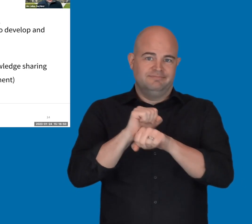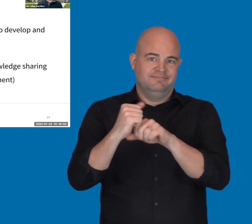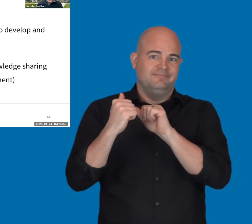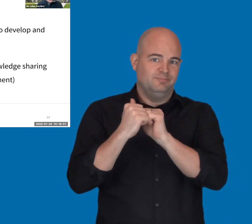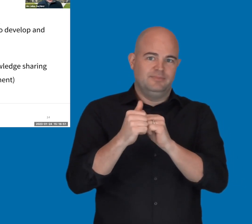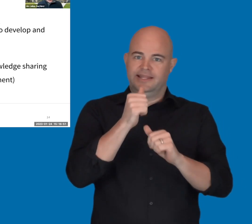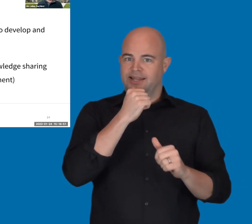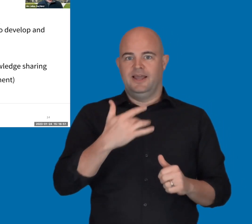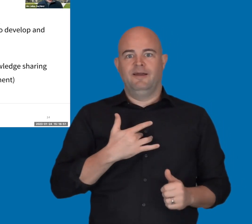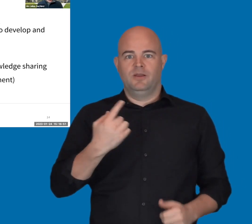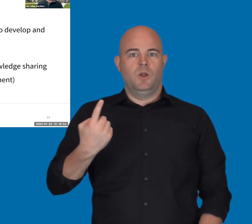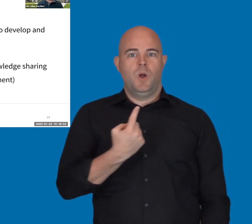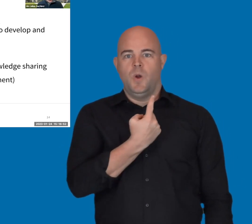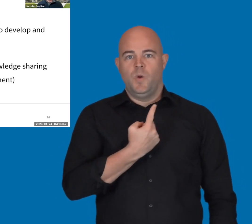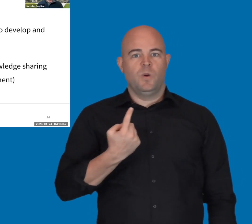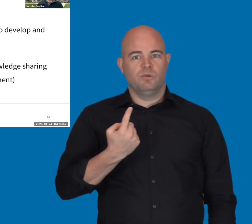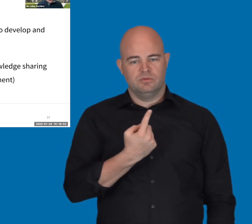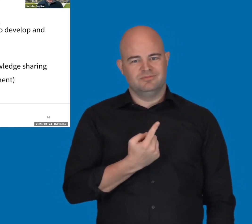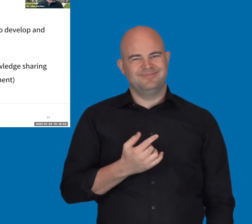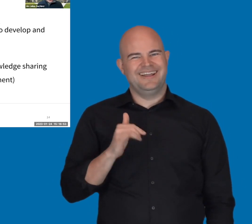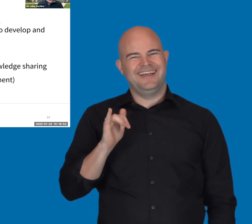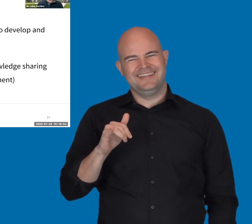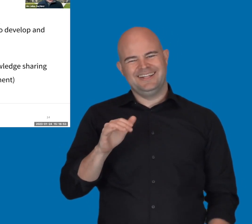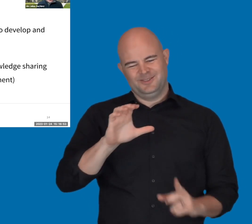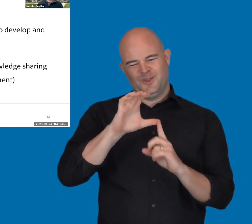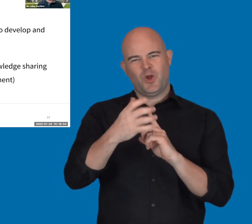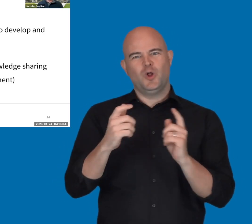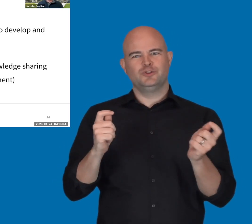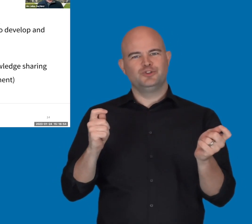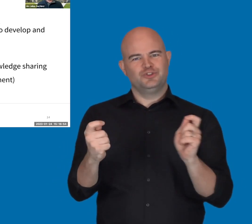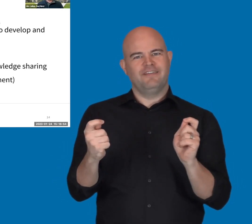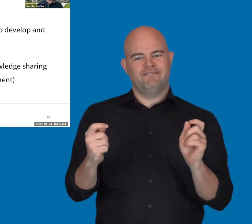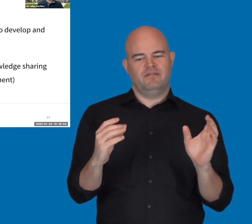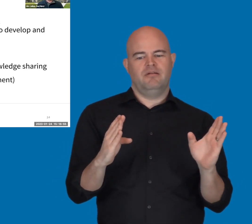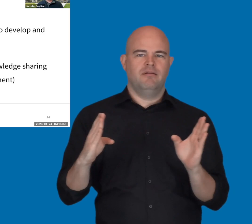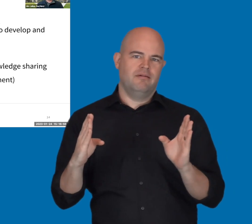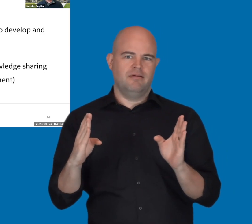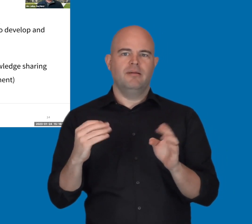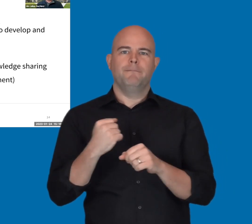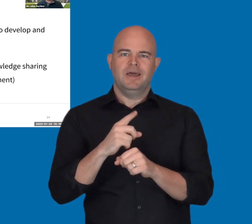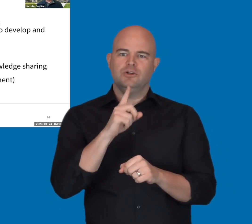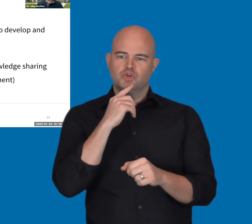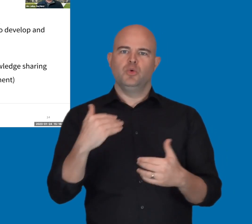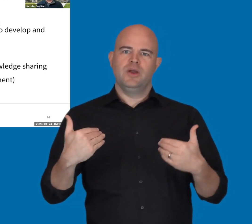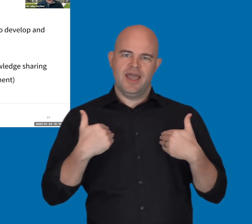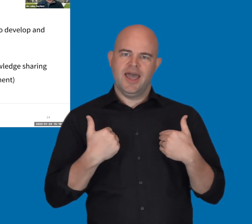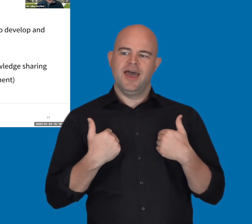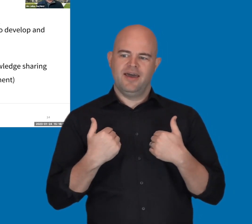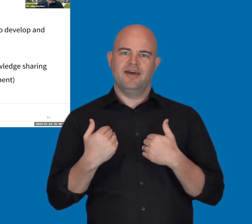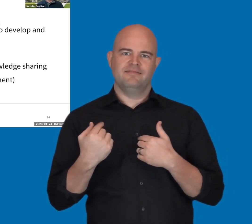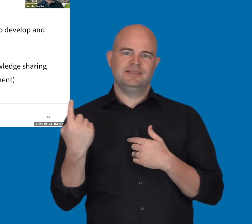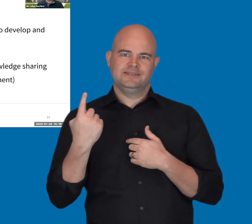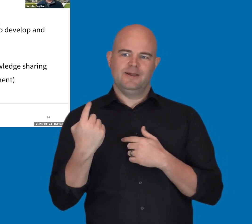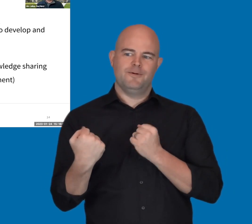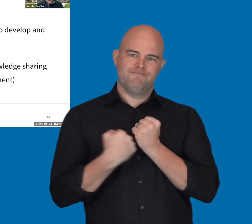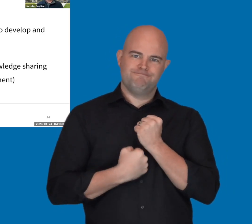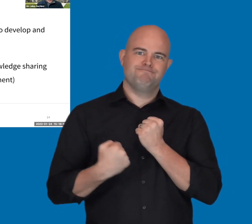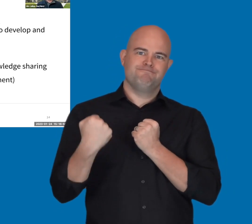to our vice president of instructional services, but they become a partner with SAS, with my area,